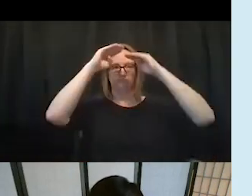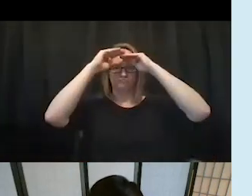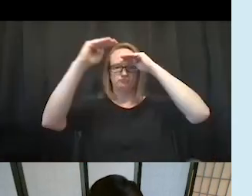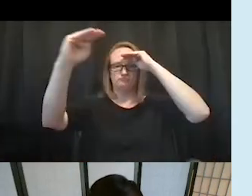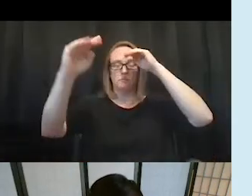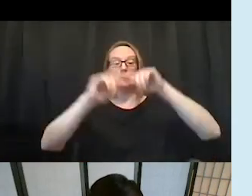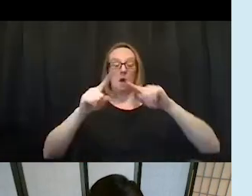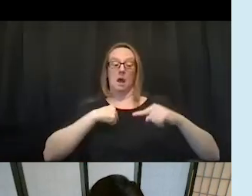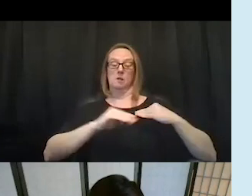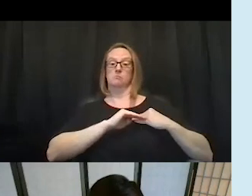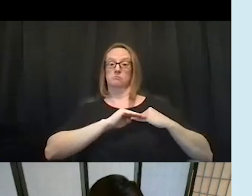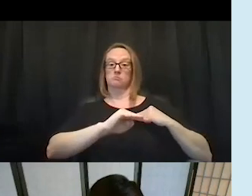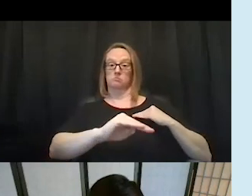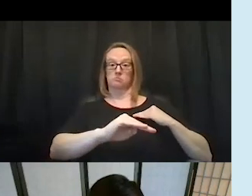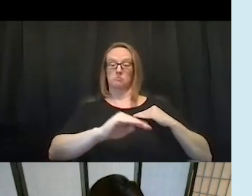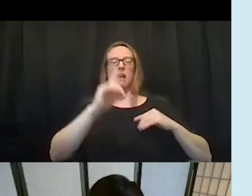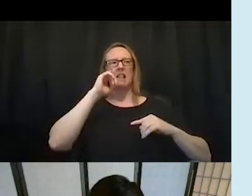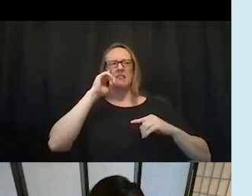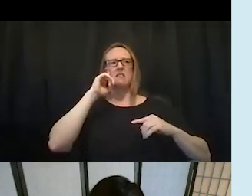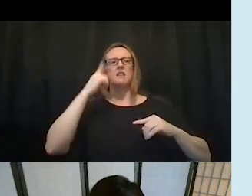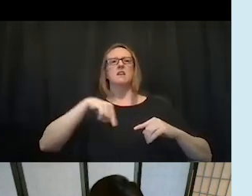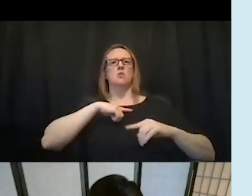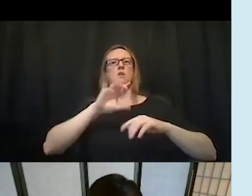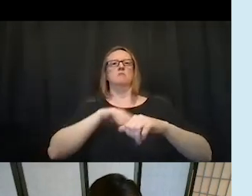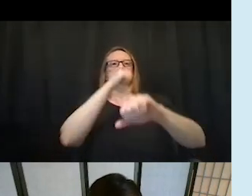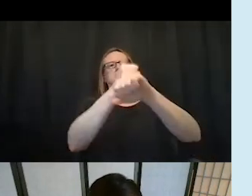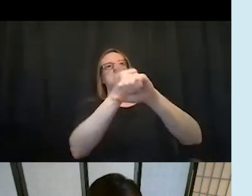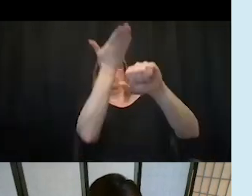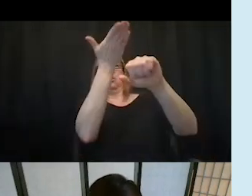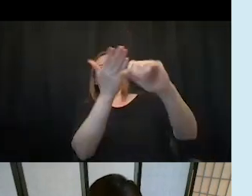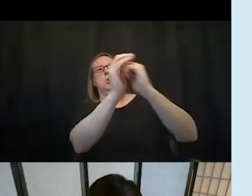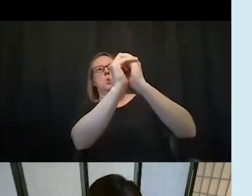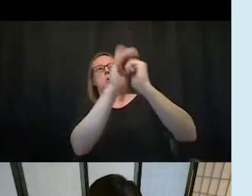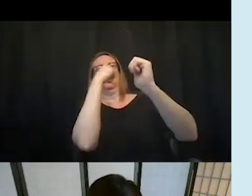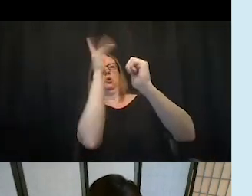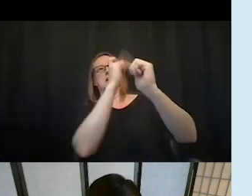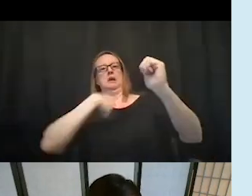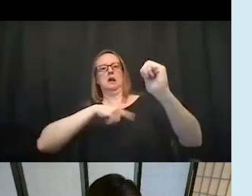we make Gods who look like us for a reason. I think in spite of it all, we trust what can be